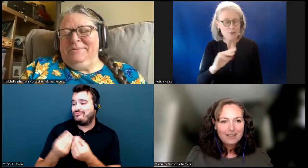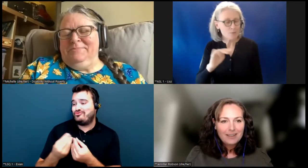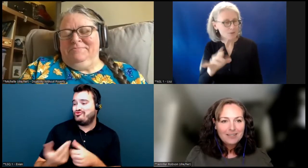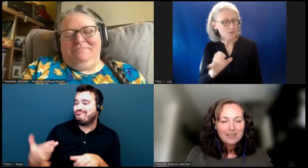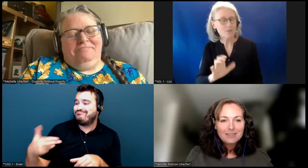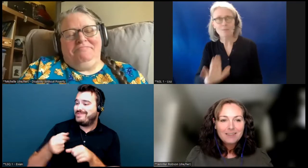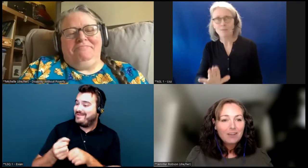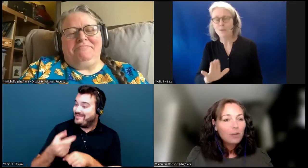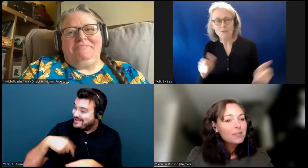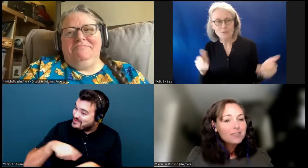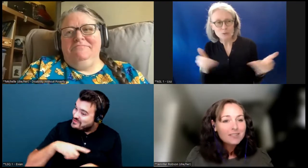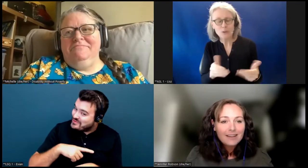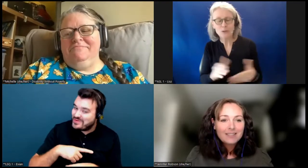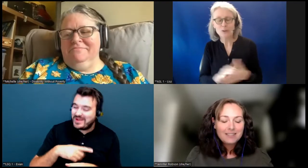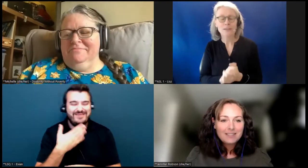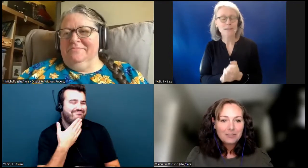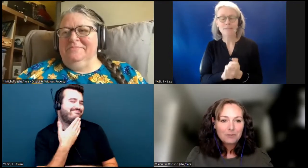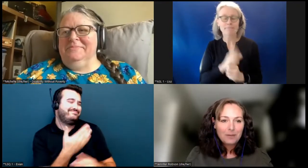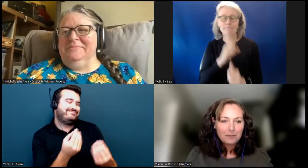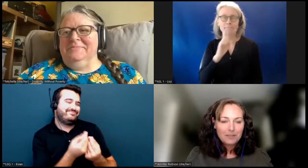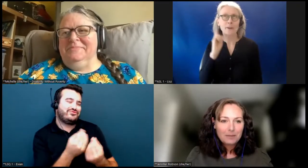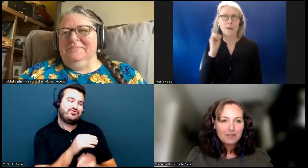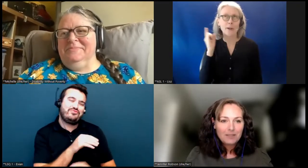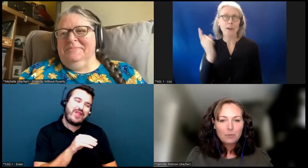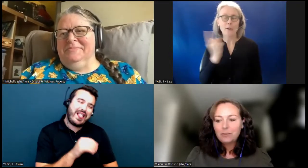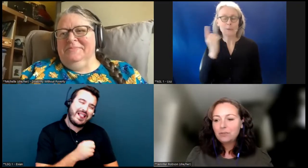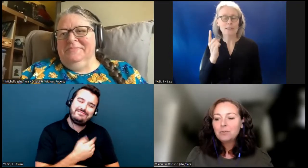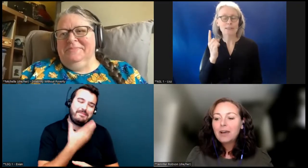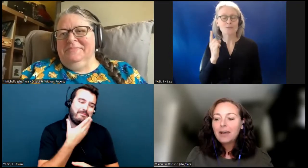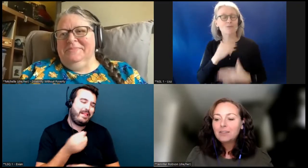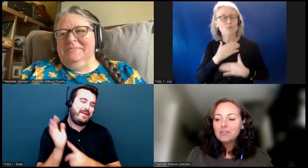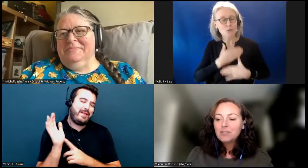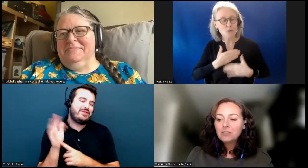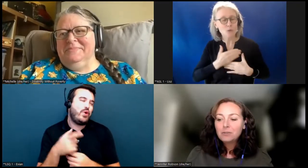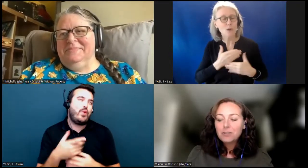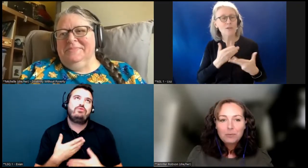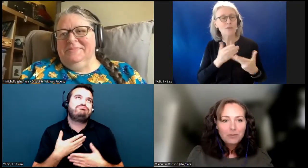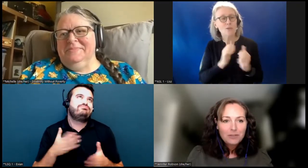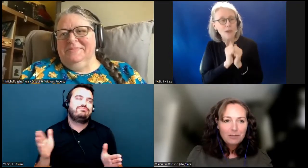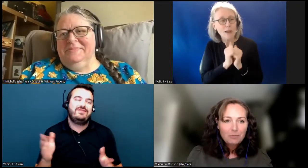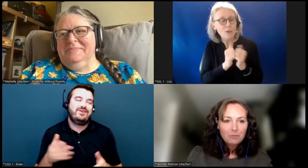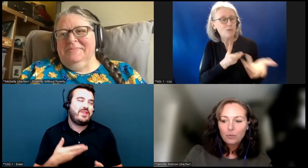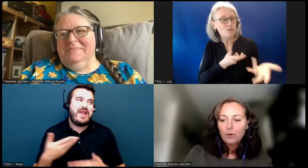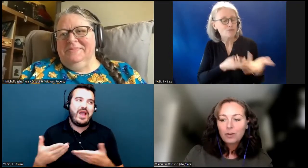AND ALWAYS A DELIGHT TO BE ABLE TO SPEND TIME WITH YOU AND CONTRIBUTE TO THE IMPORTANT WORK